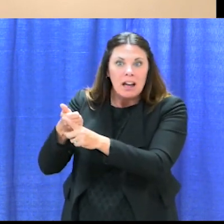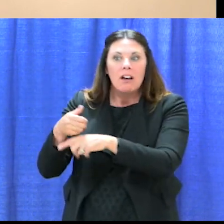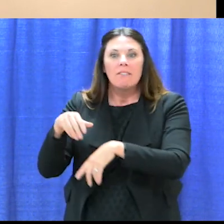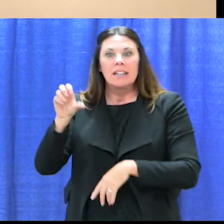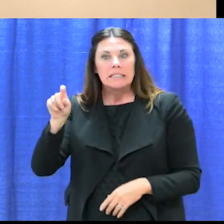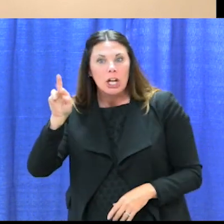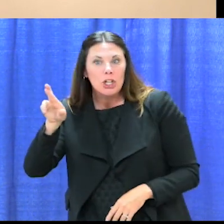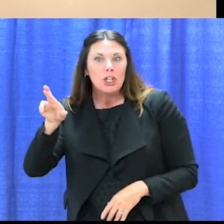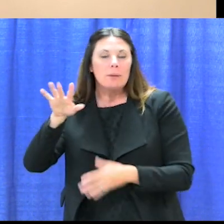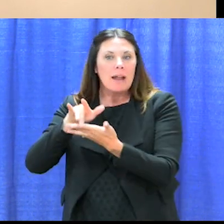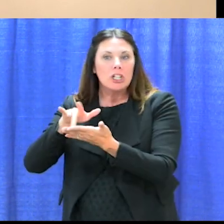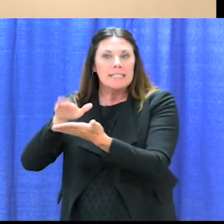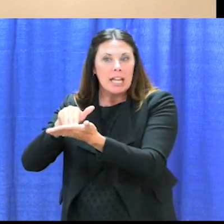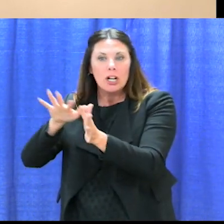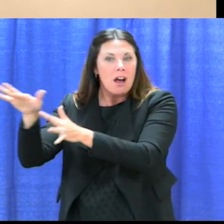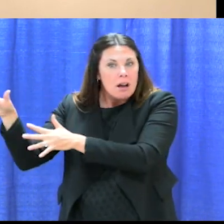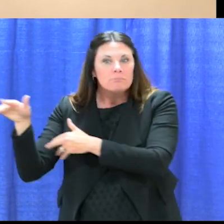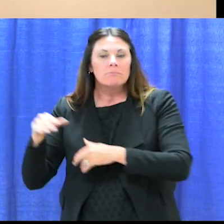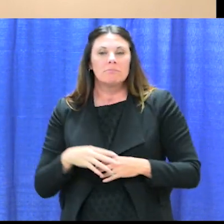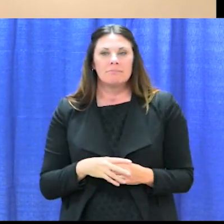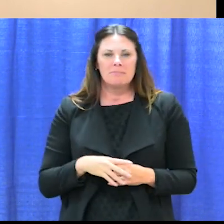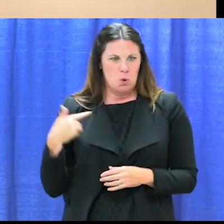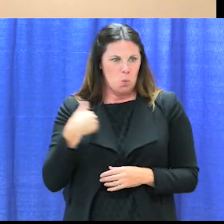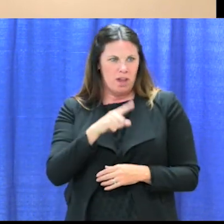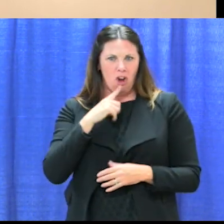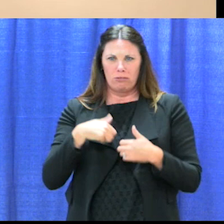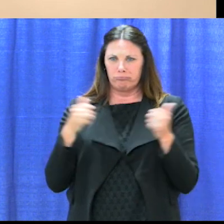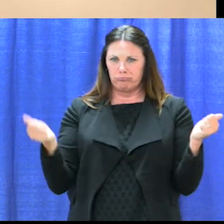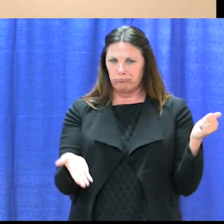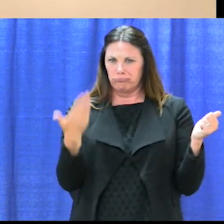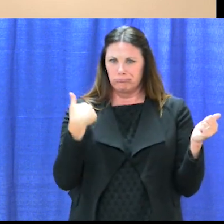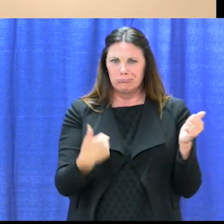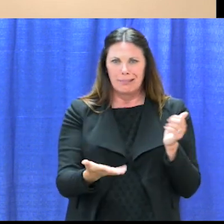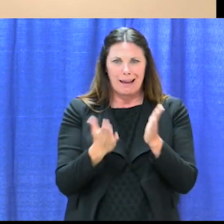But were always, always available and certainly happy to talk with officials from any community